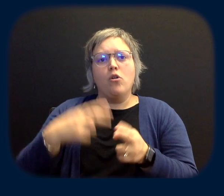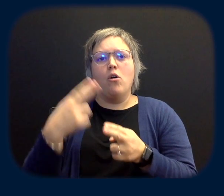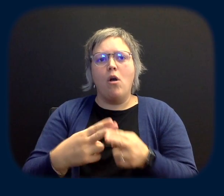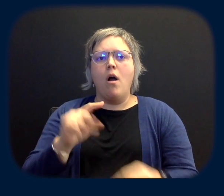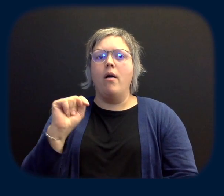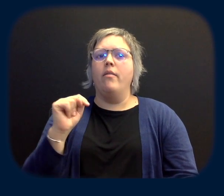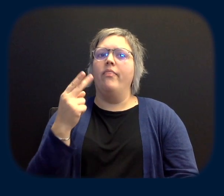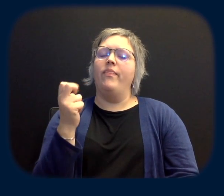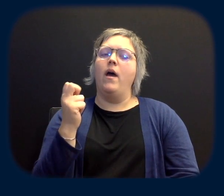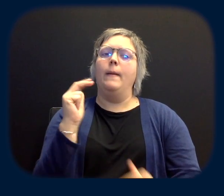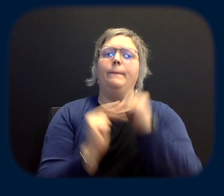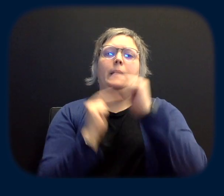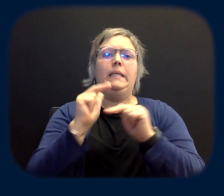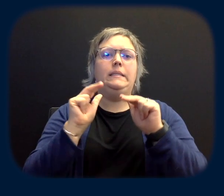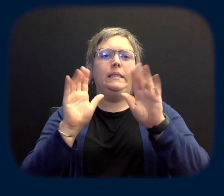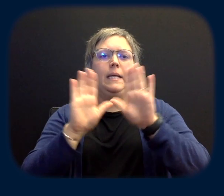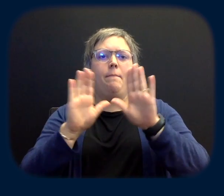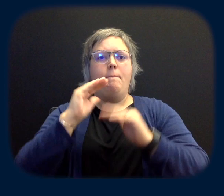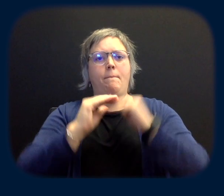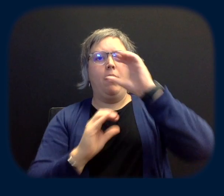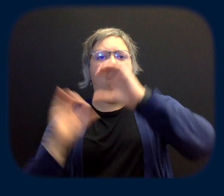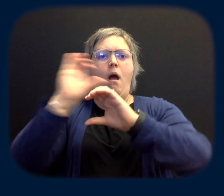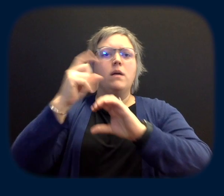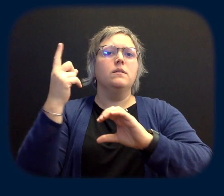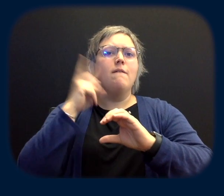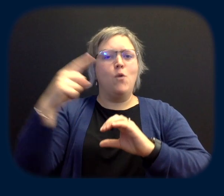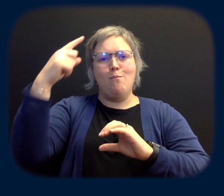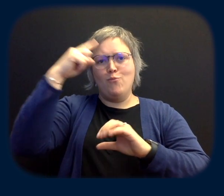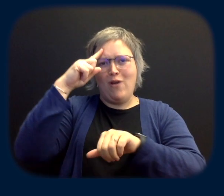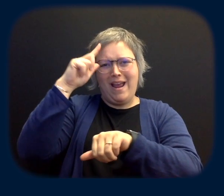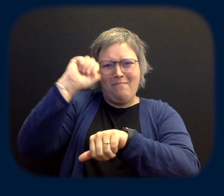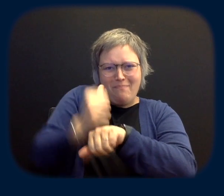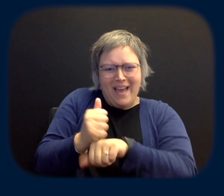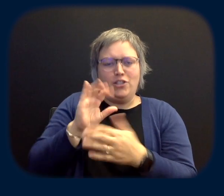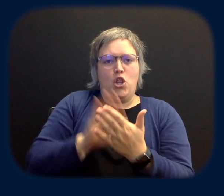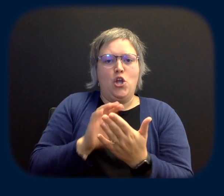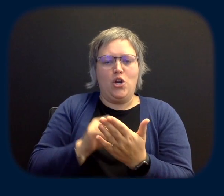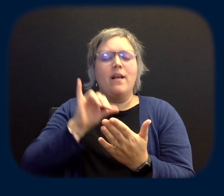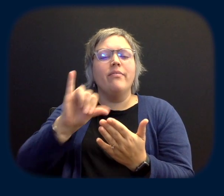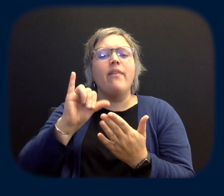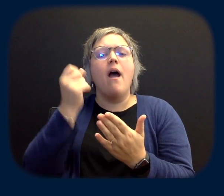‘why’ of the cognitive processing and Thinking Maps and how Thinking Maps are an amazing